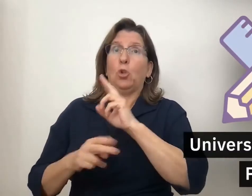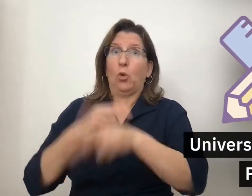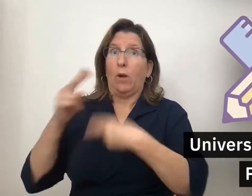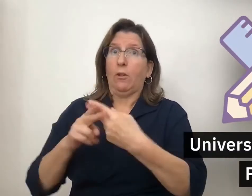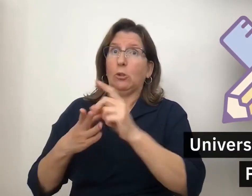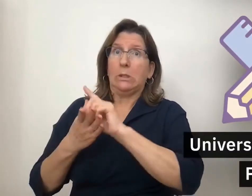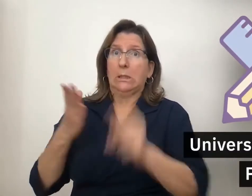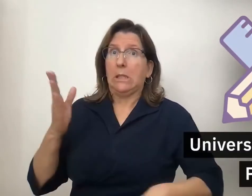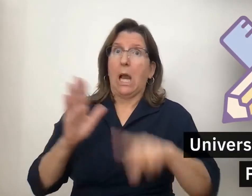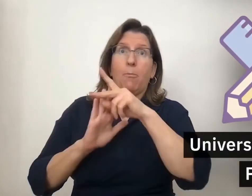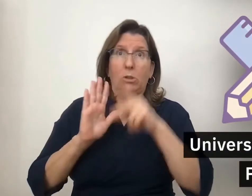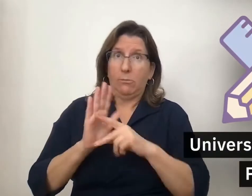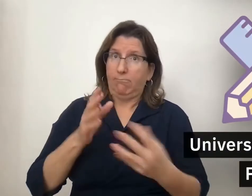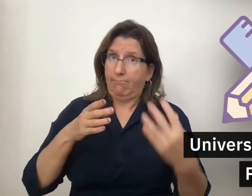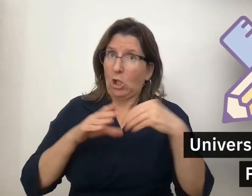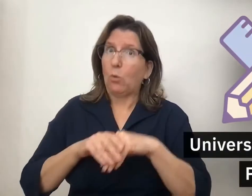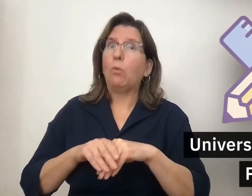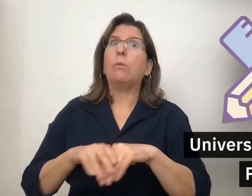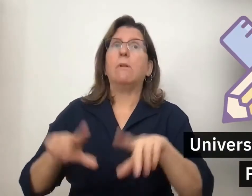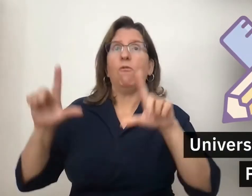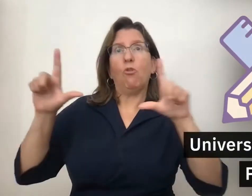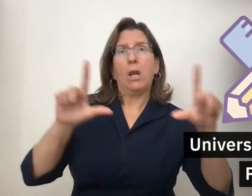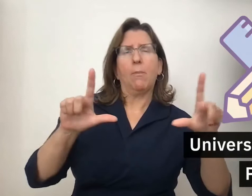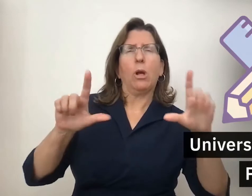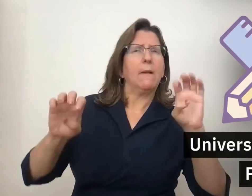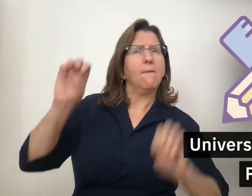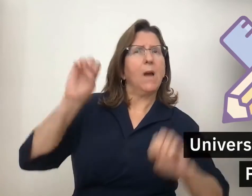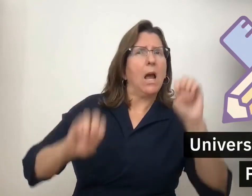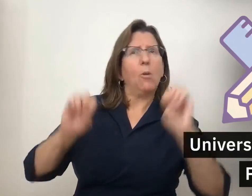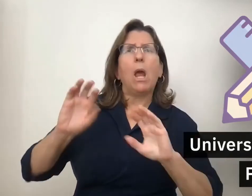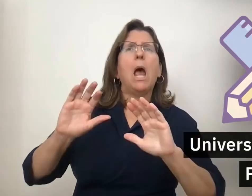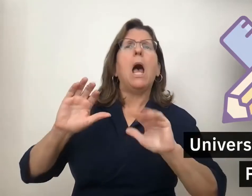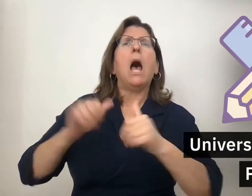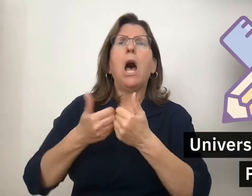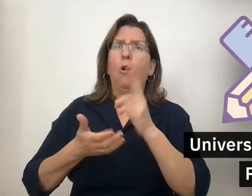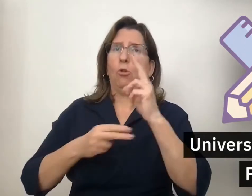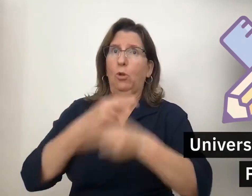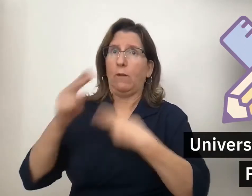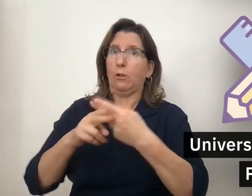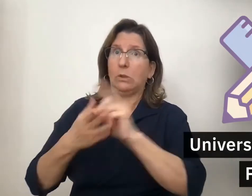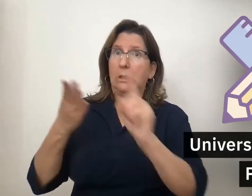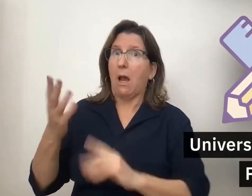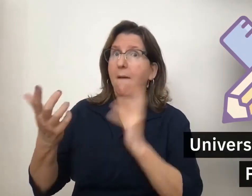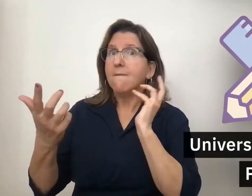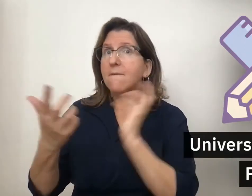It should include universal design principles that fit the needs of deaf learners,